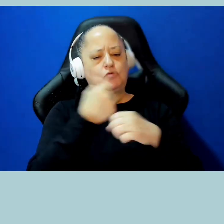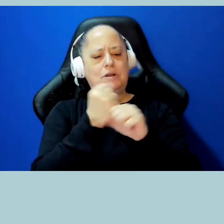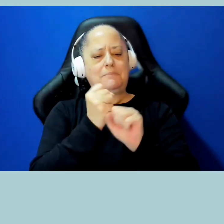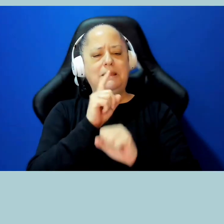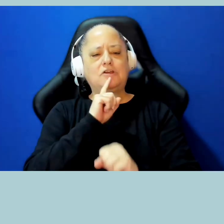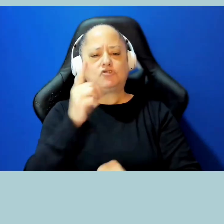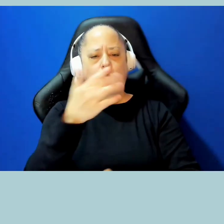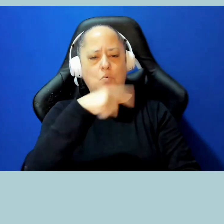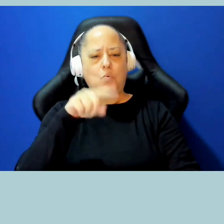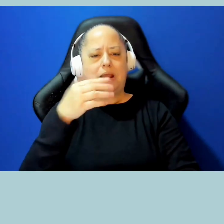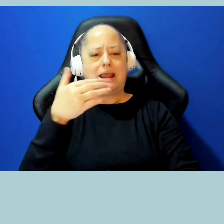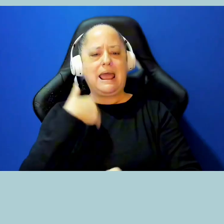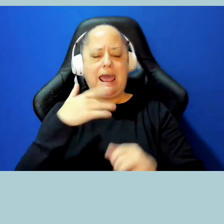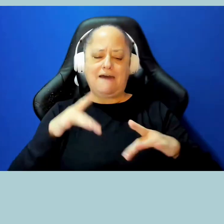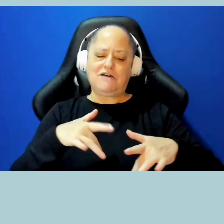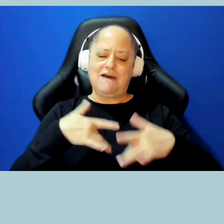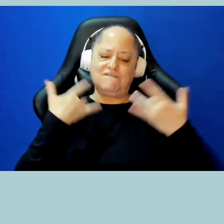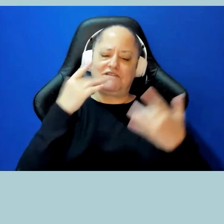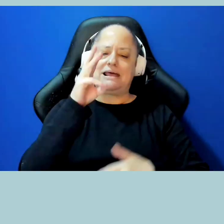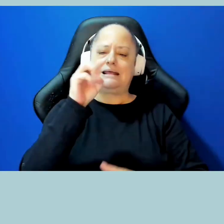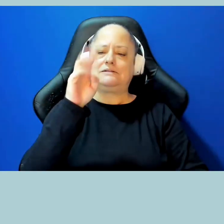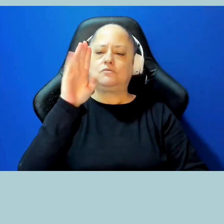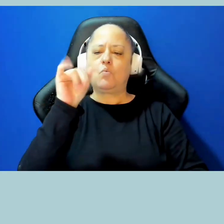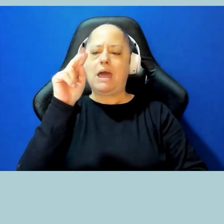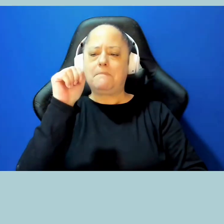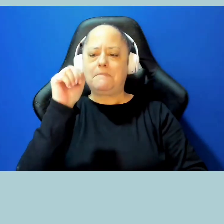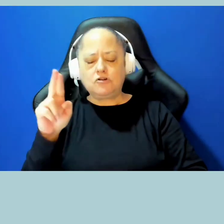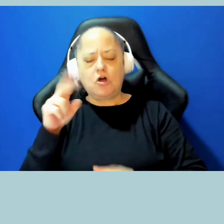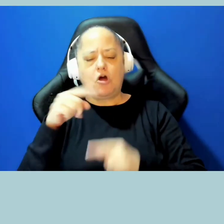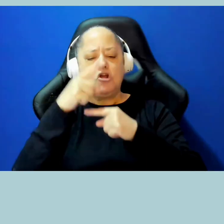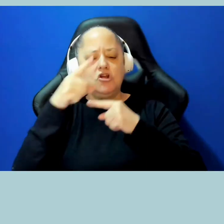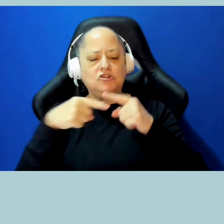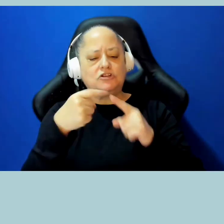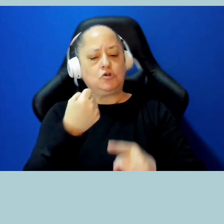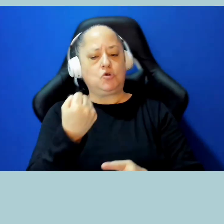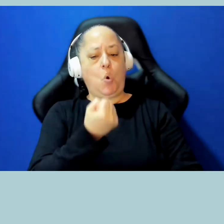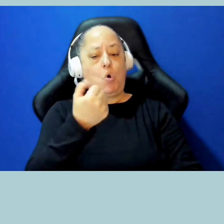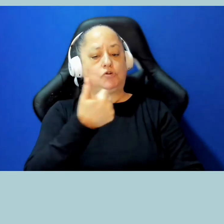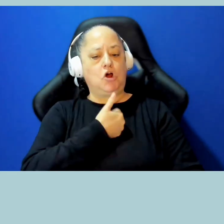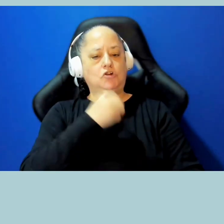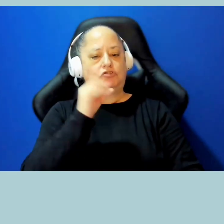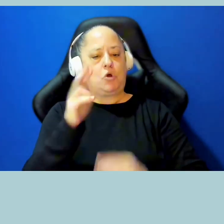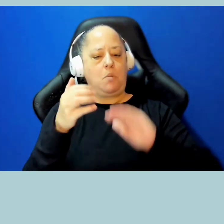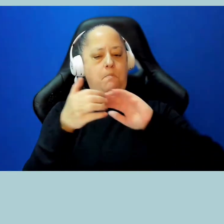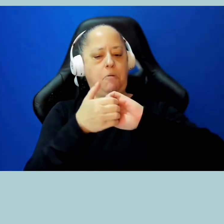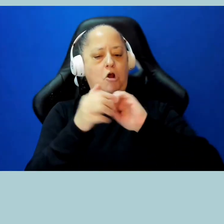events webinar series either that we hold ourselves or we partner with other researchers and organizations